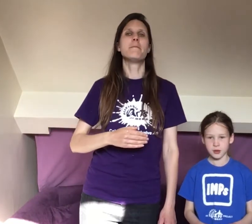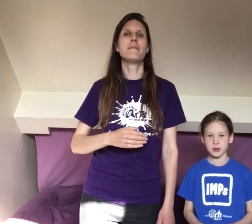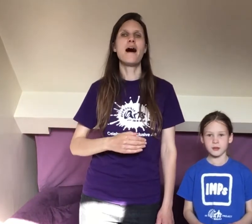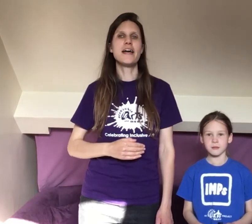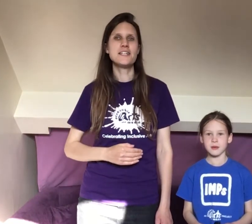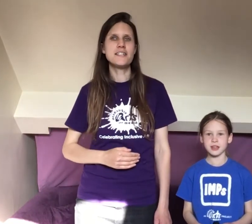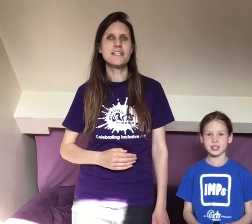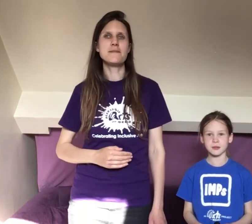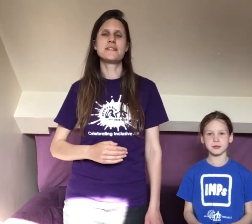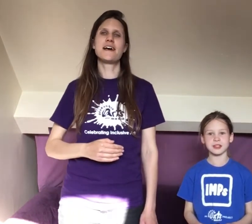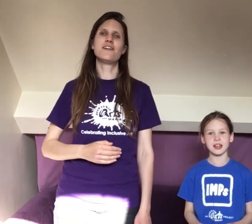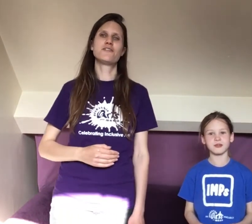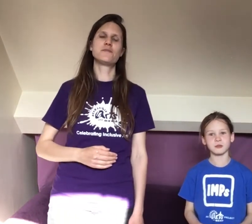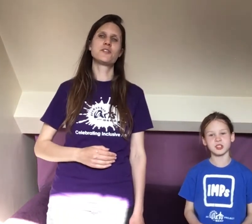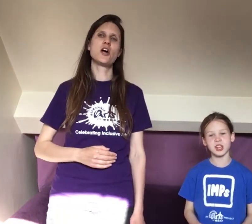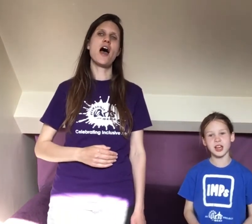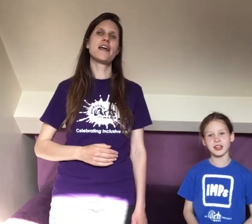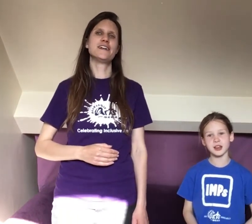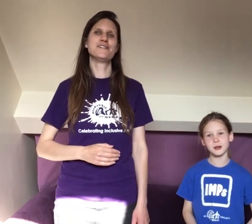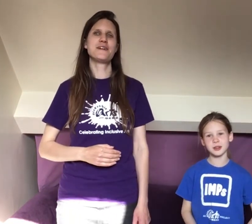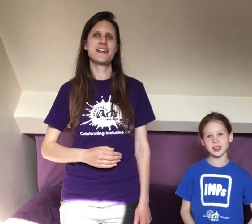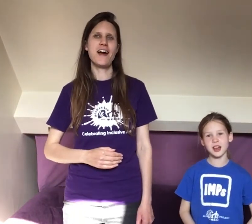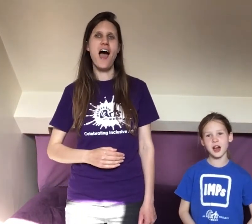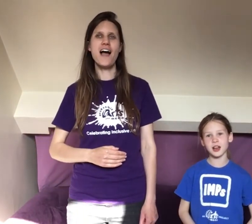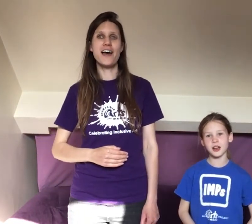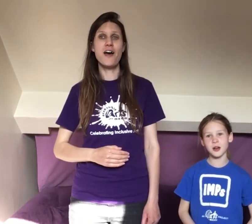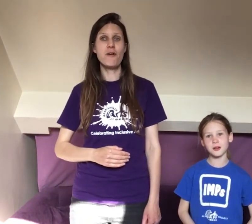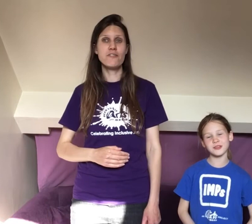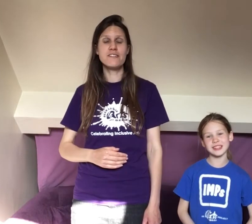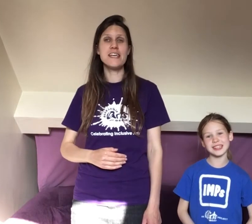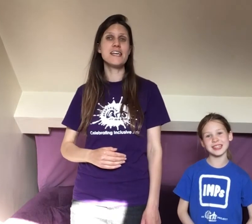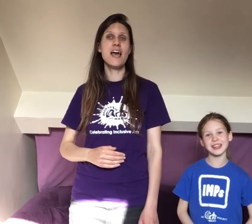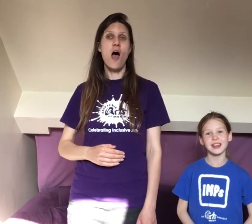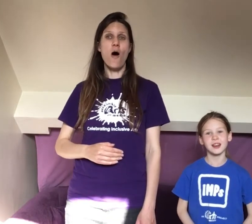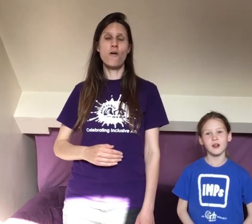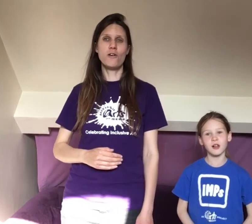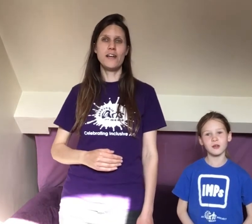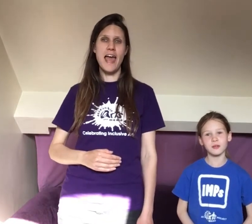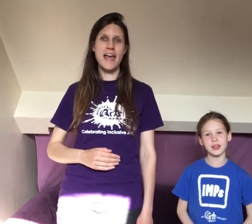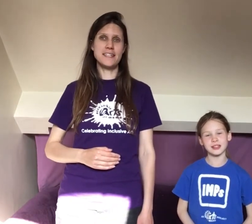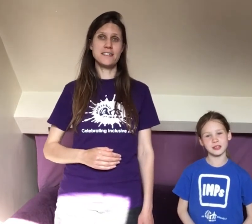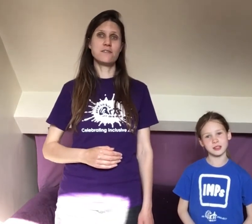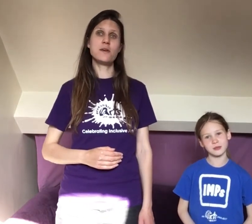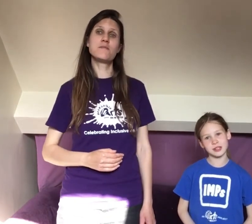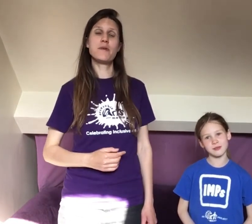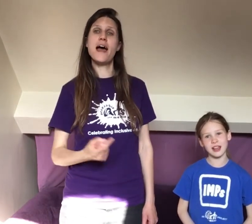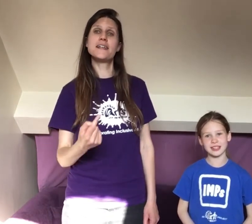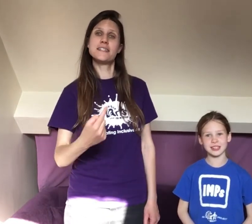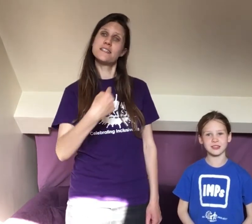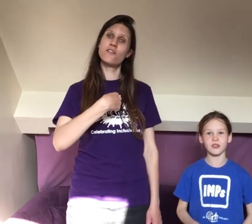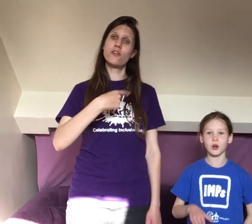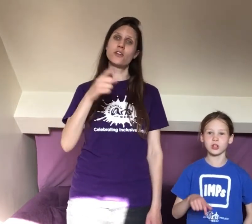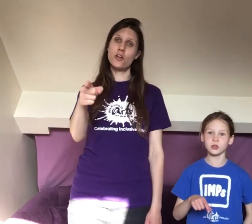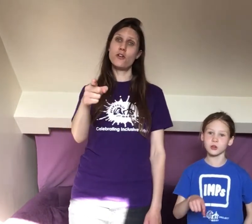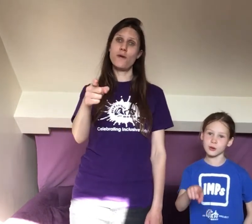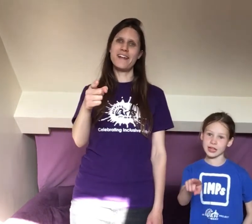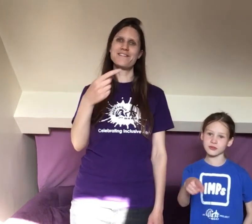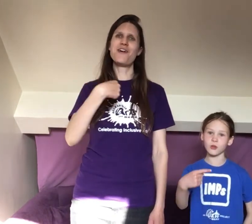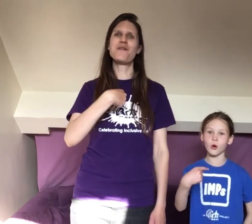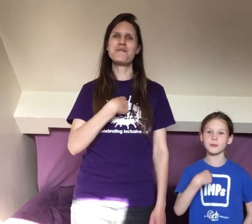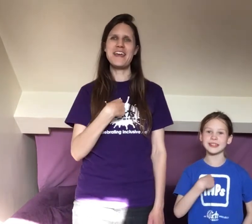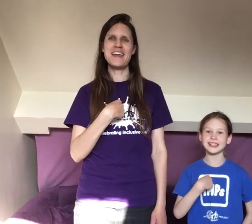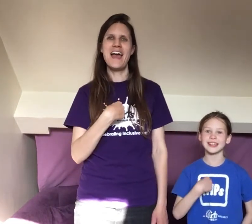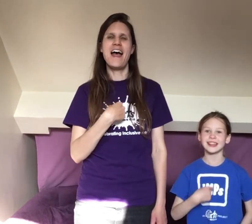My ship sailed from China with a cargo of tea, all laden with presents for you and for me.